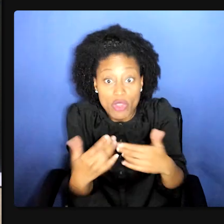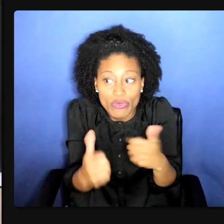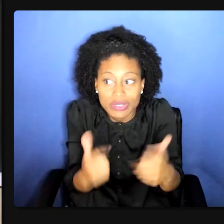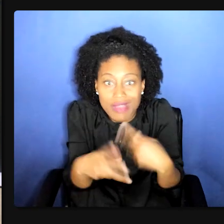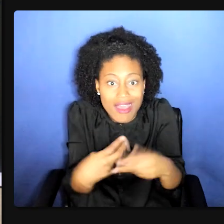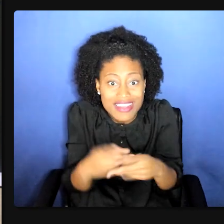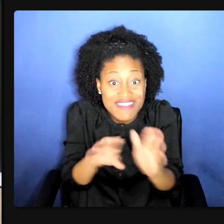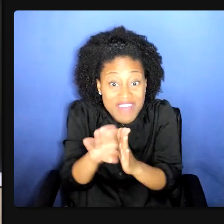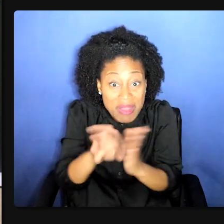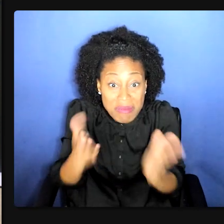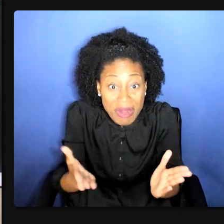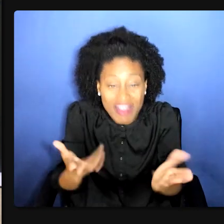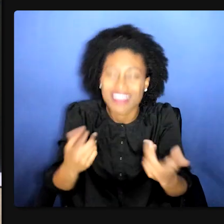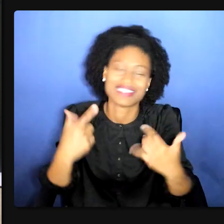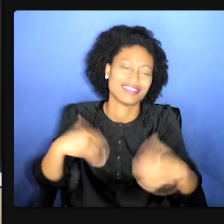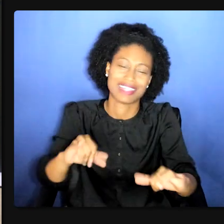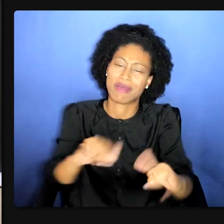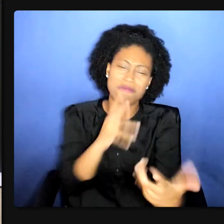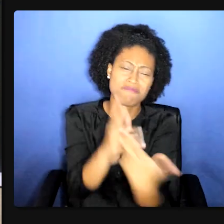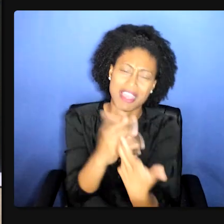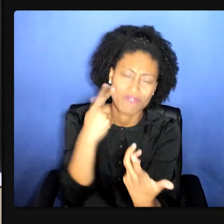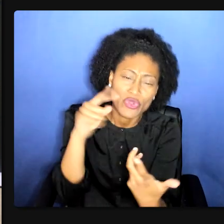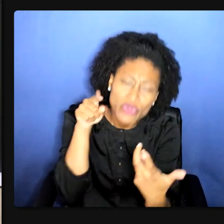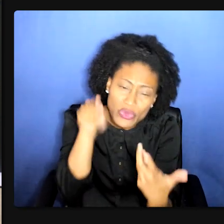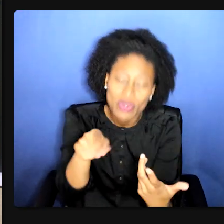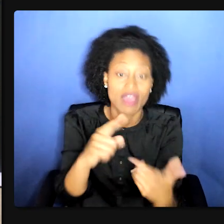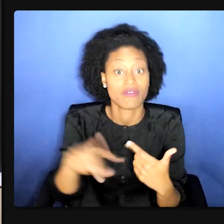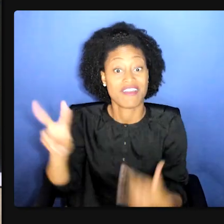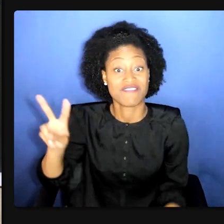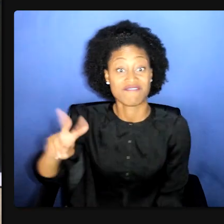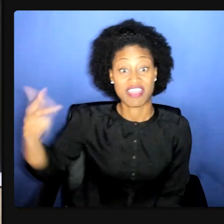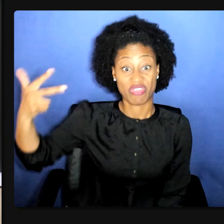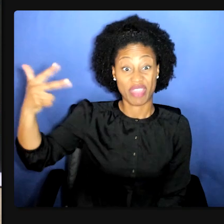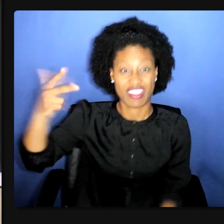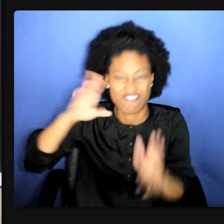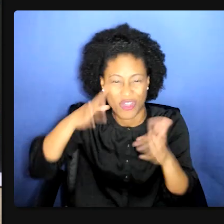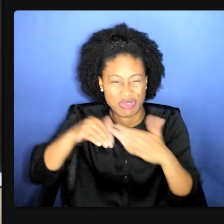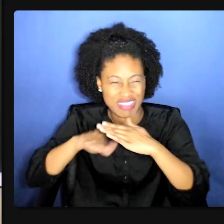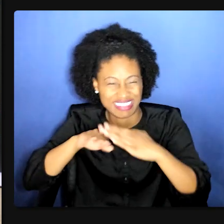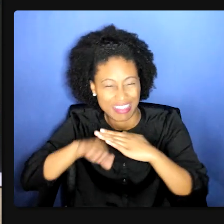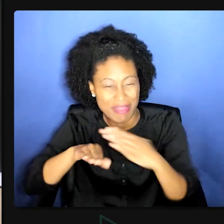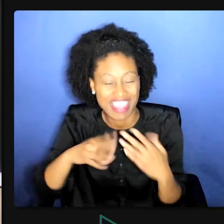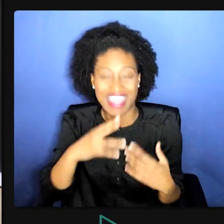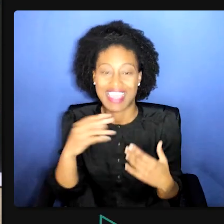developer you are it is certainly for you and with v3 we are really focusing on accessibility